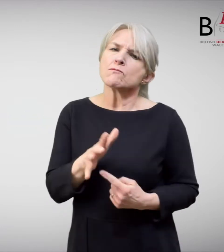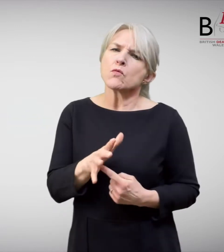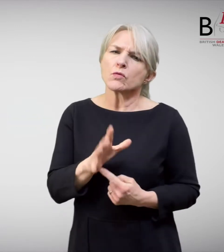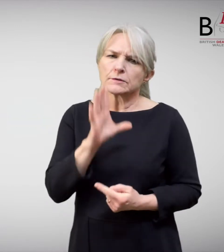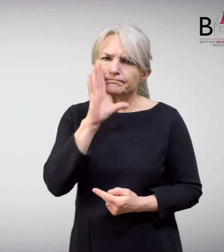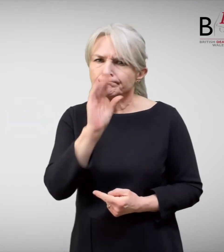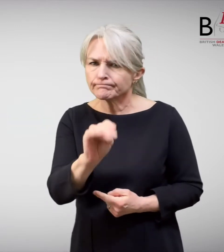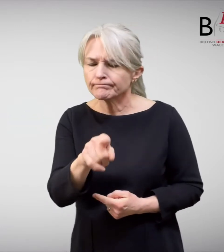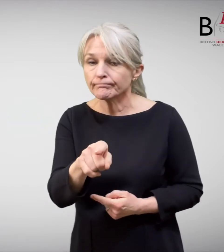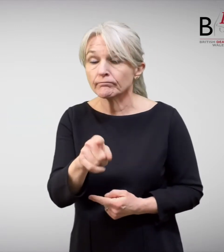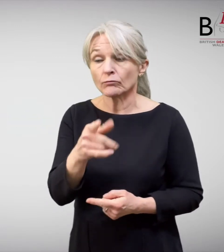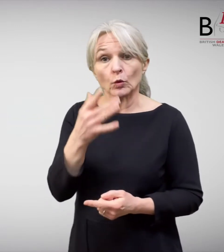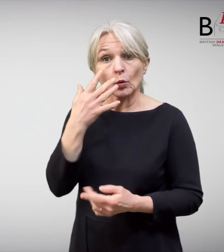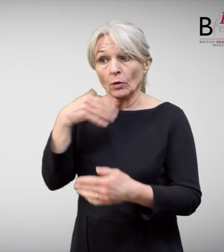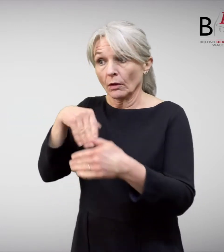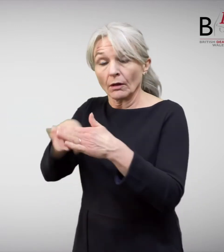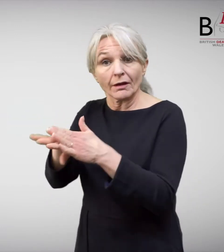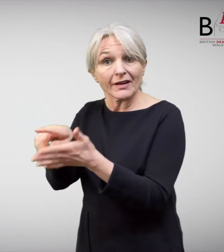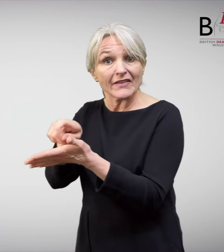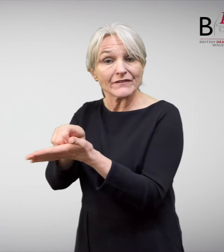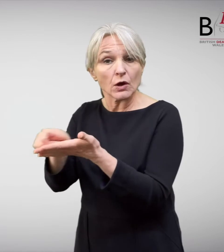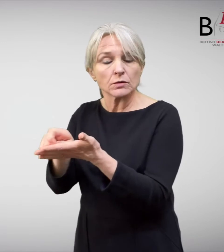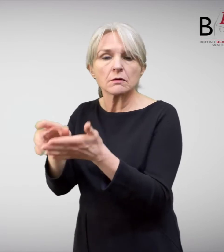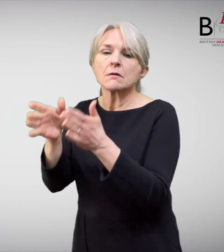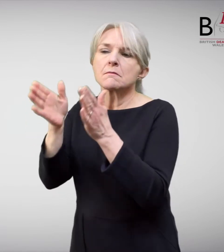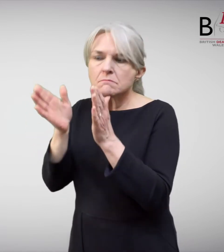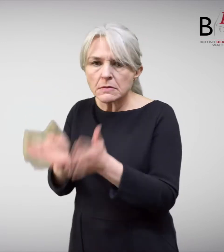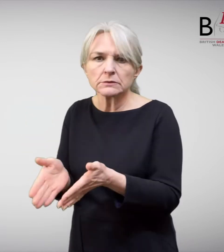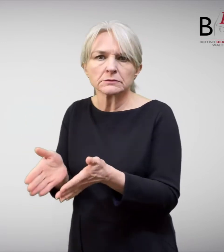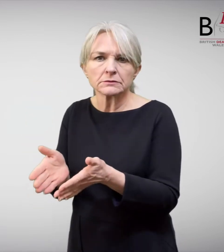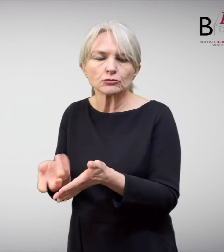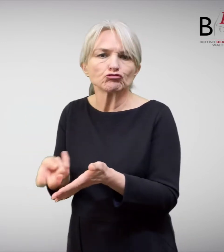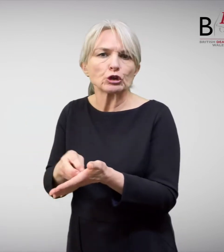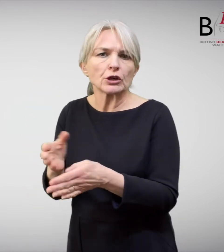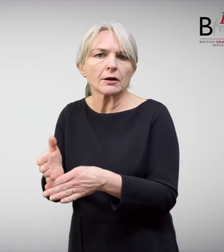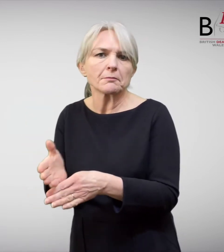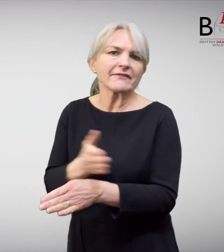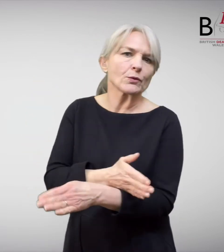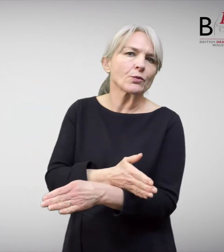It is important that you register to vote.